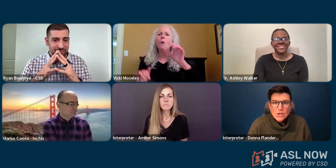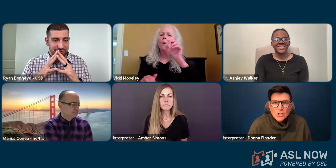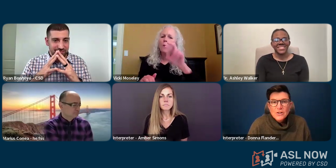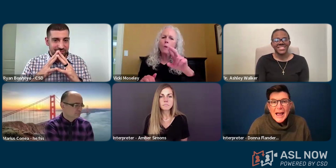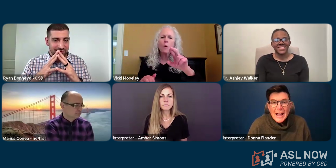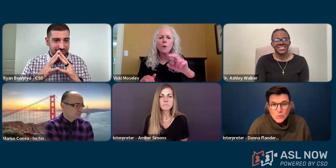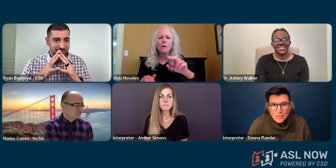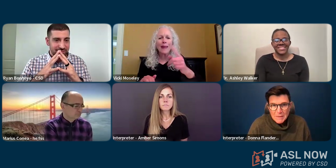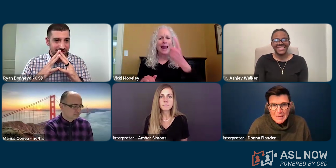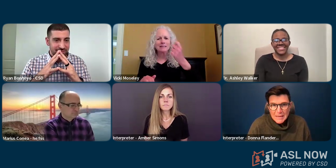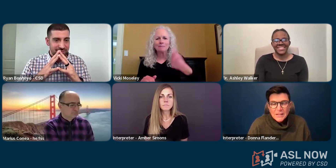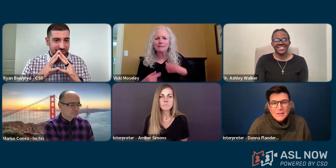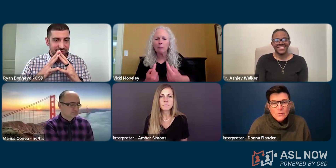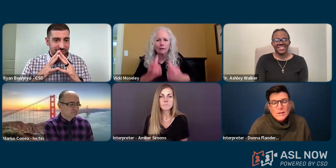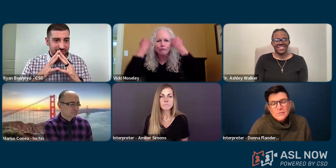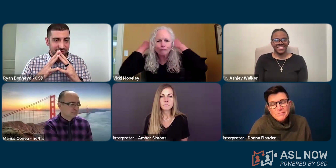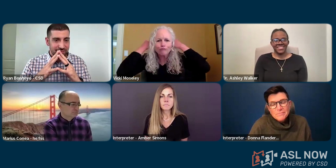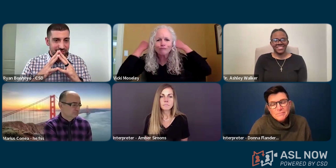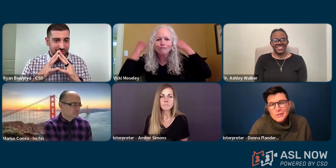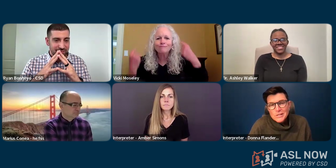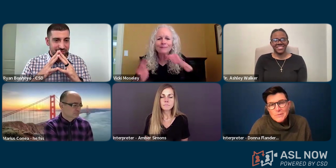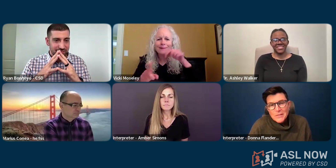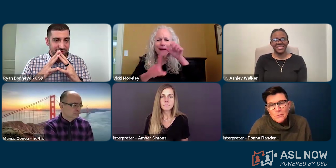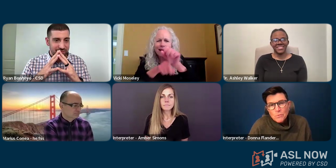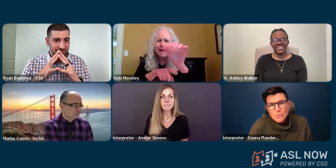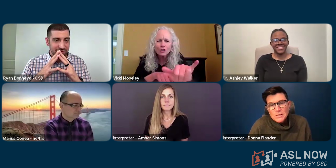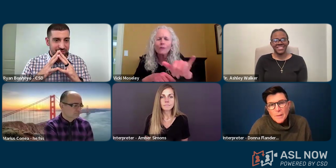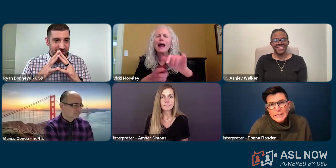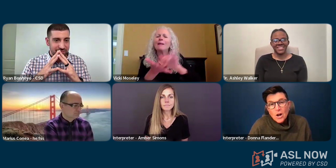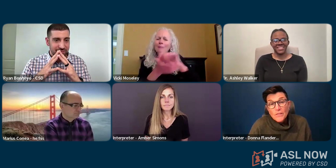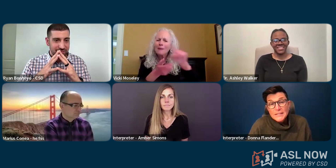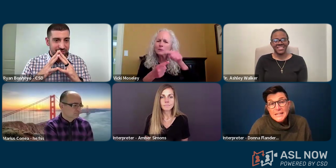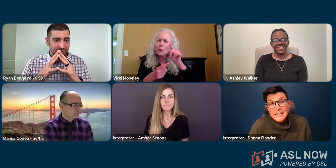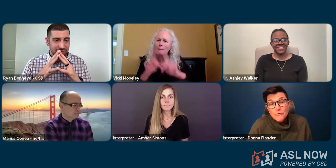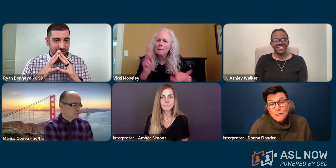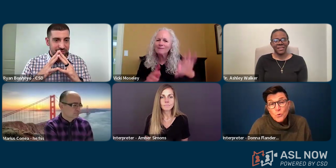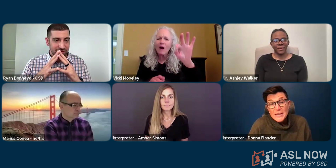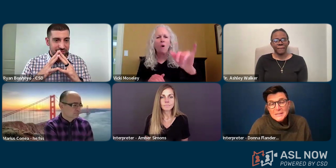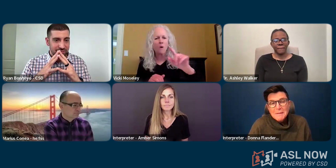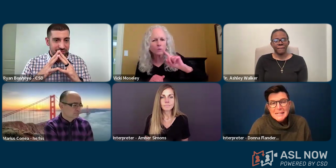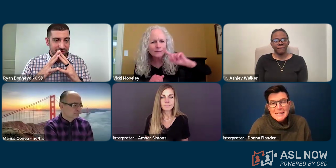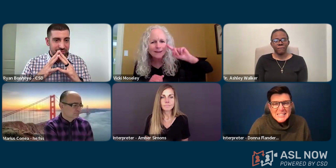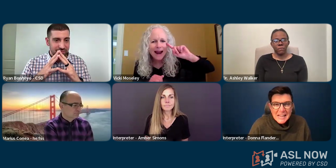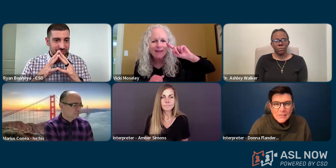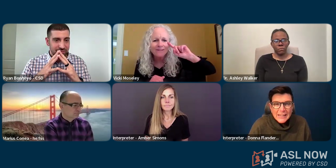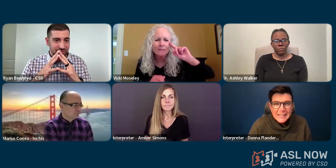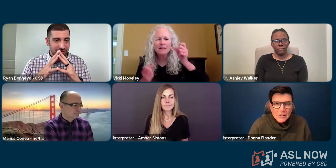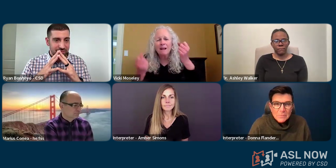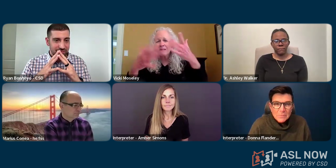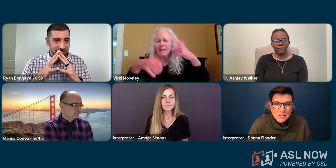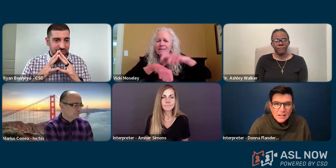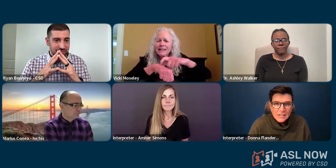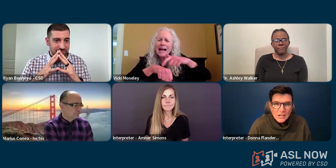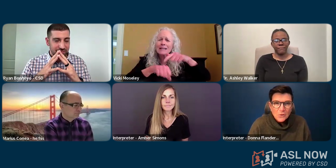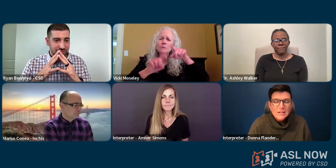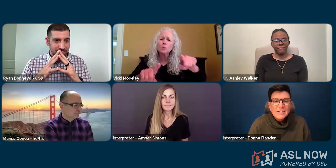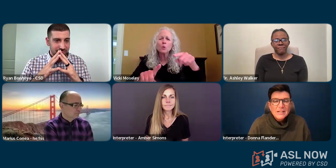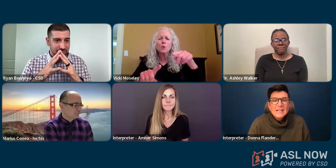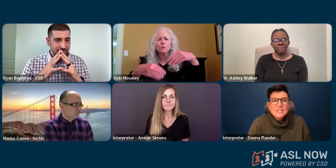until they start to interact with me. There's something that is commonly called the 'deaf voice'. I mean, it doesn't sound like a hearing person talking to you.